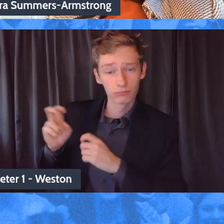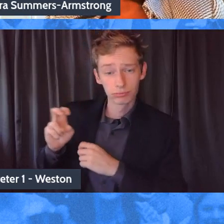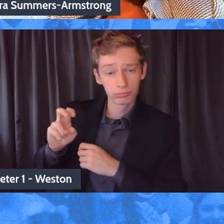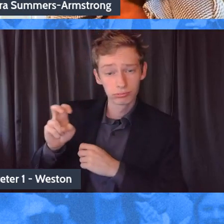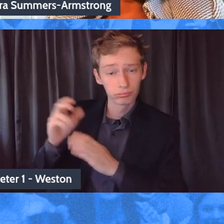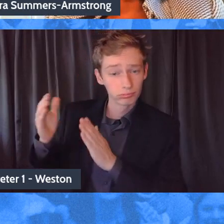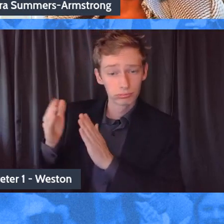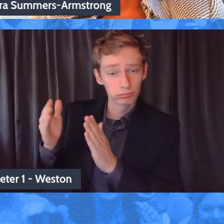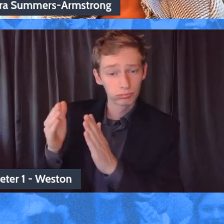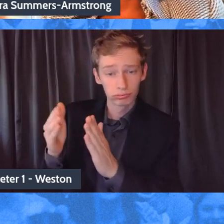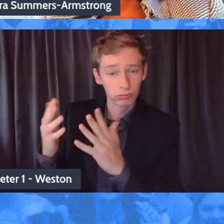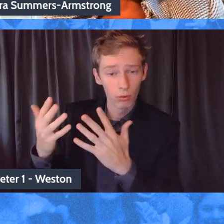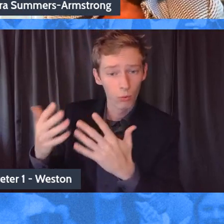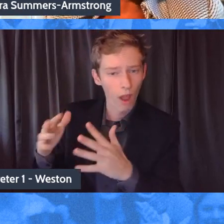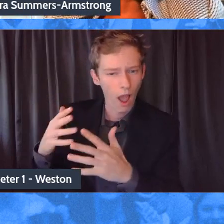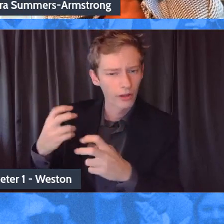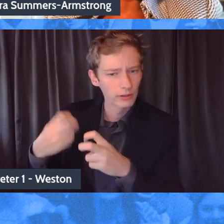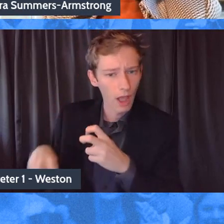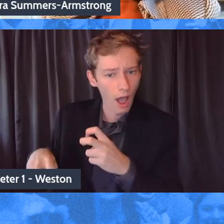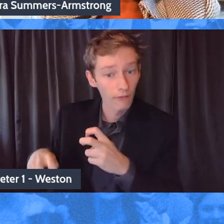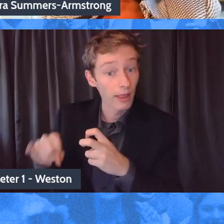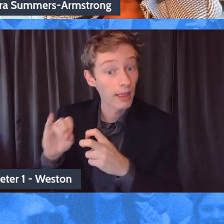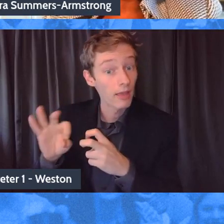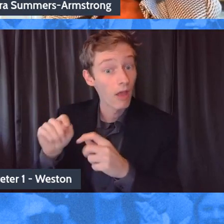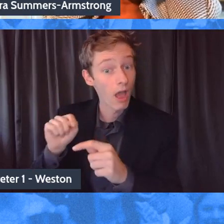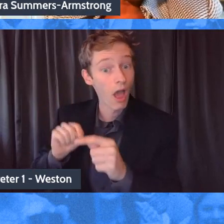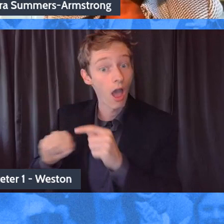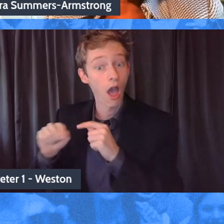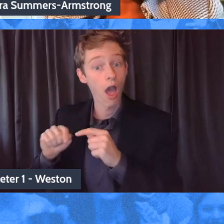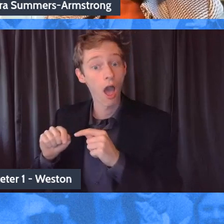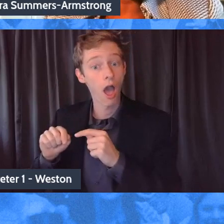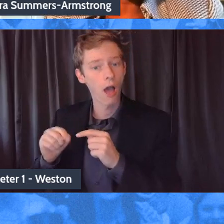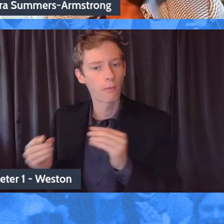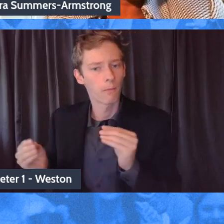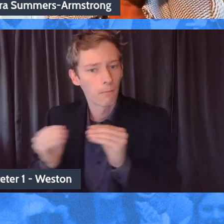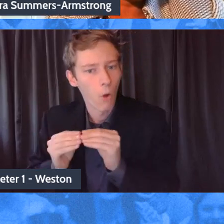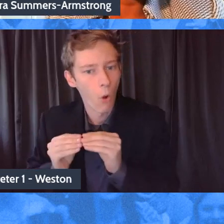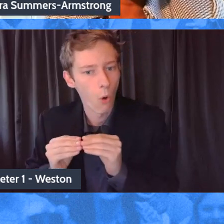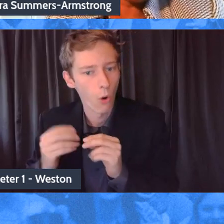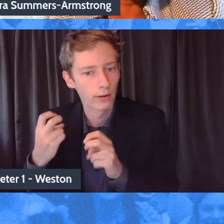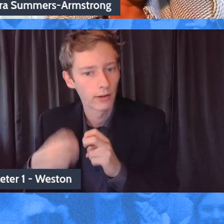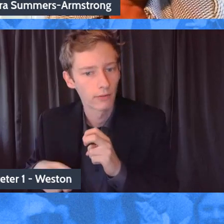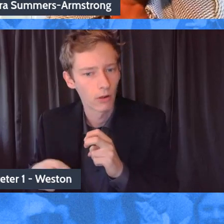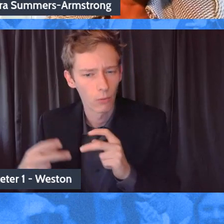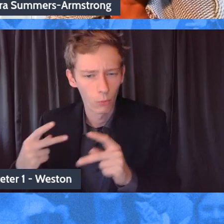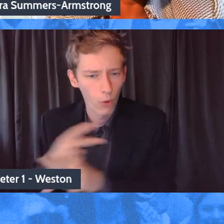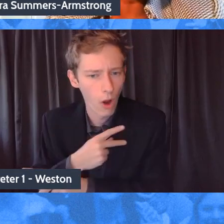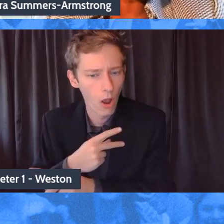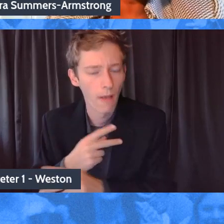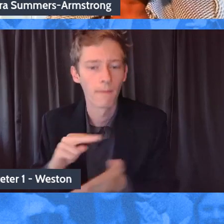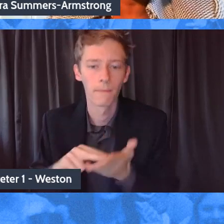it will become even more difficult. So we really have to stand firm and support one another's efforts.